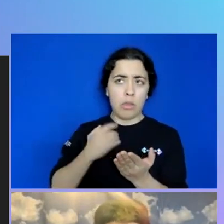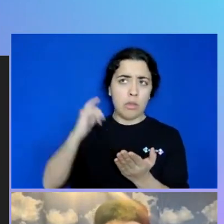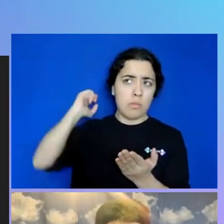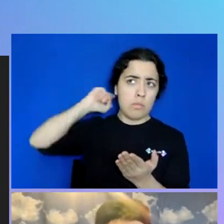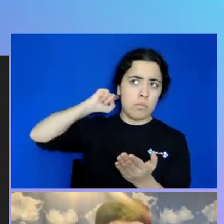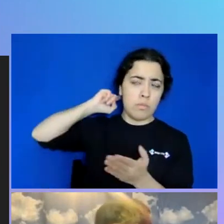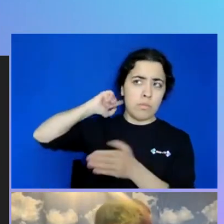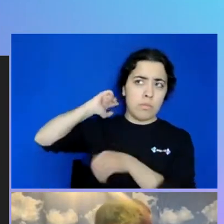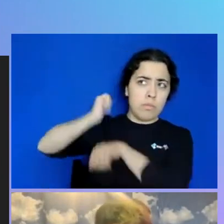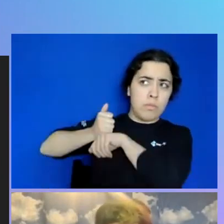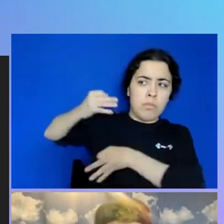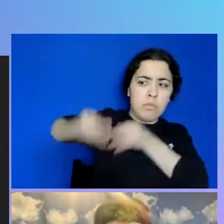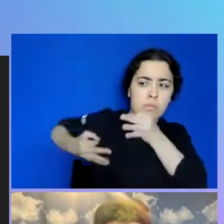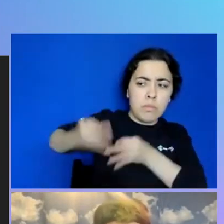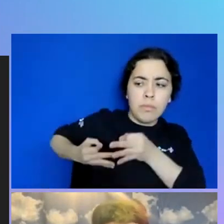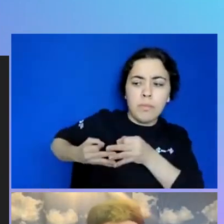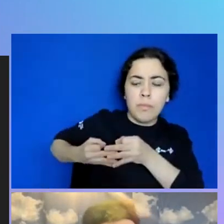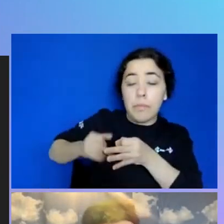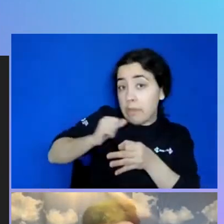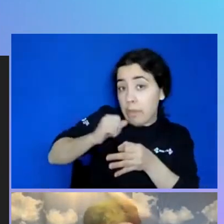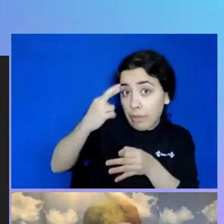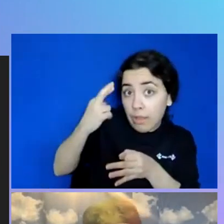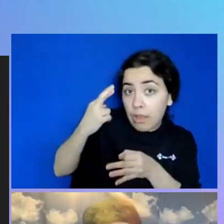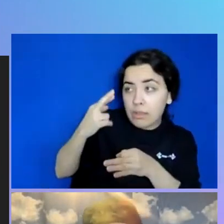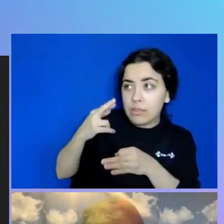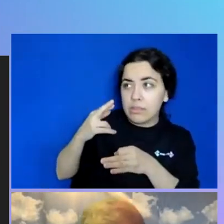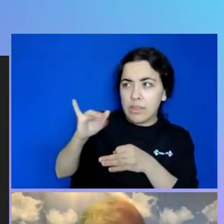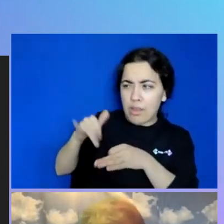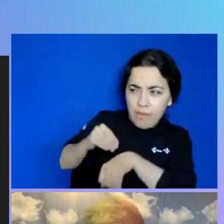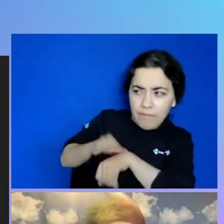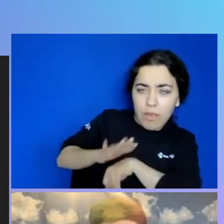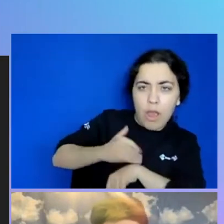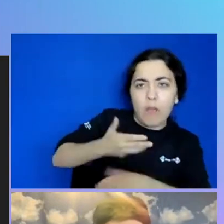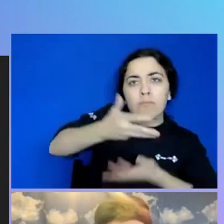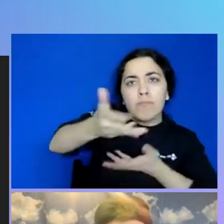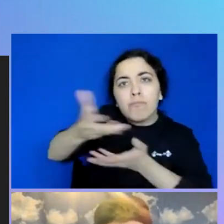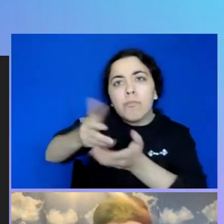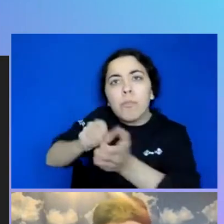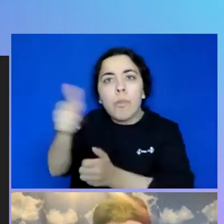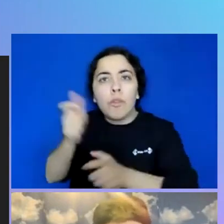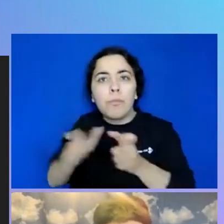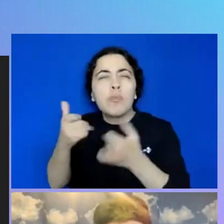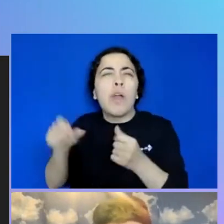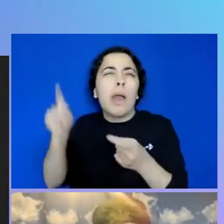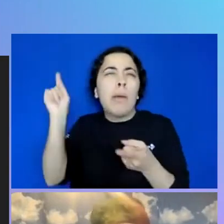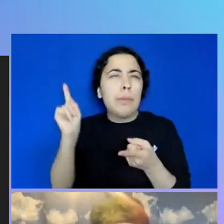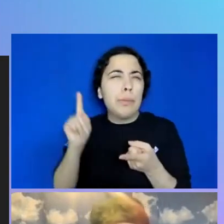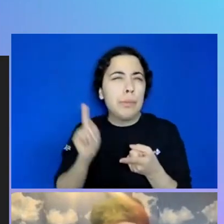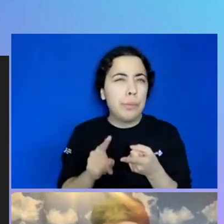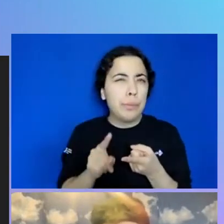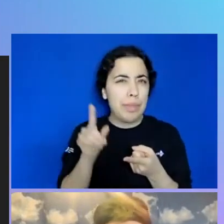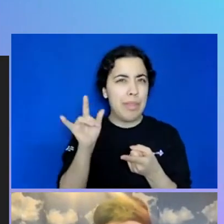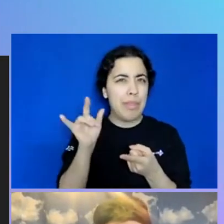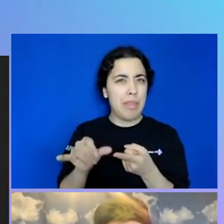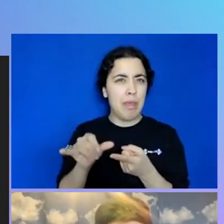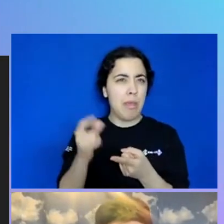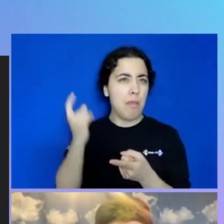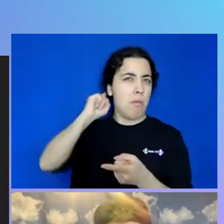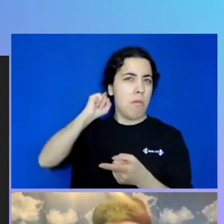treat other people and to try to